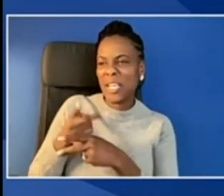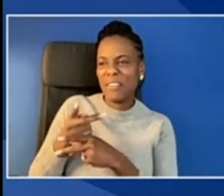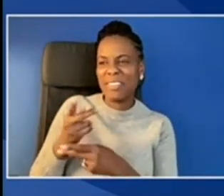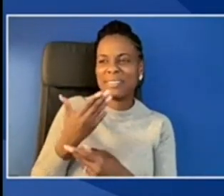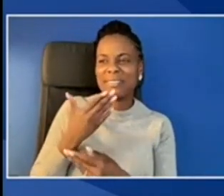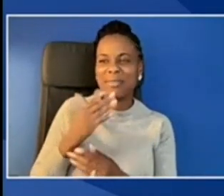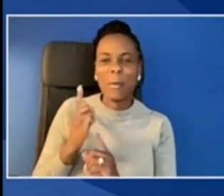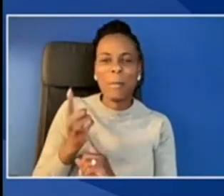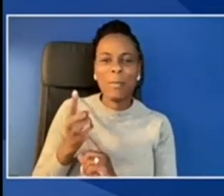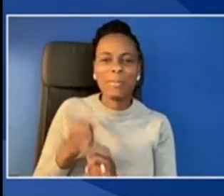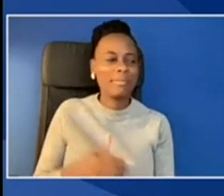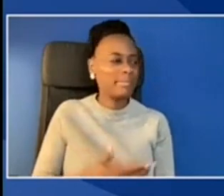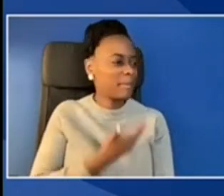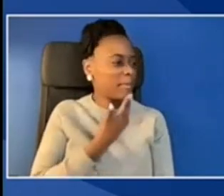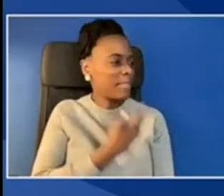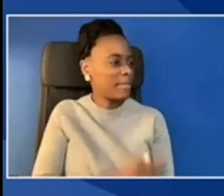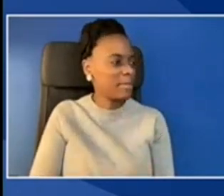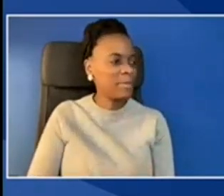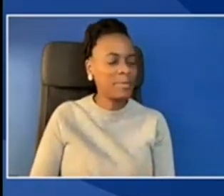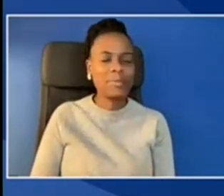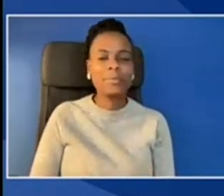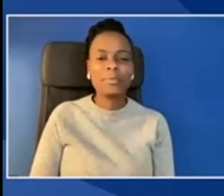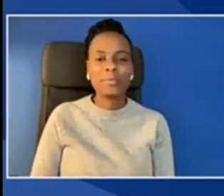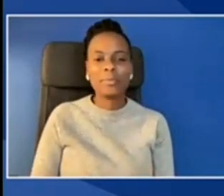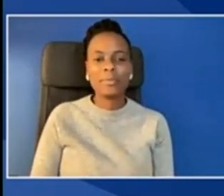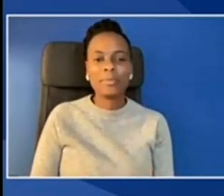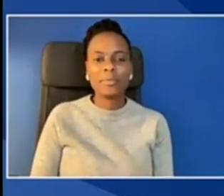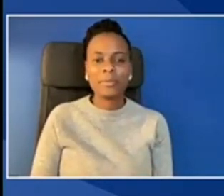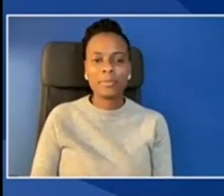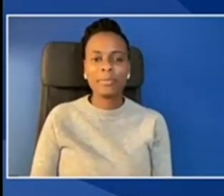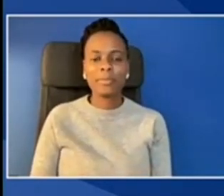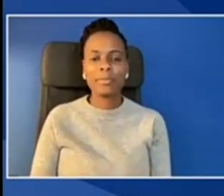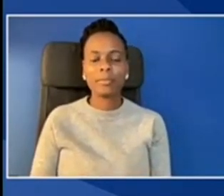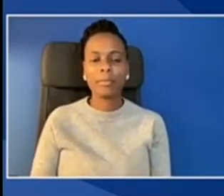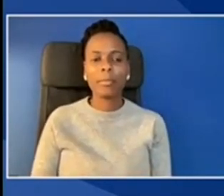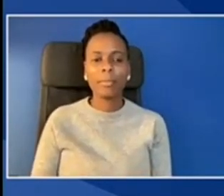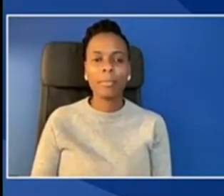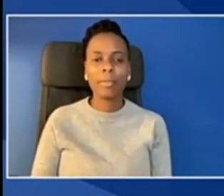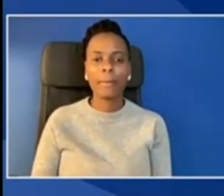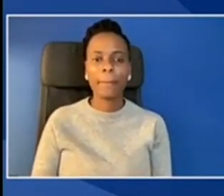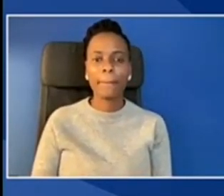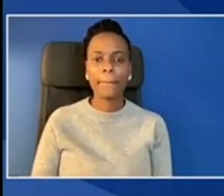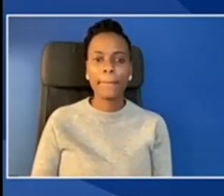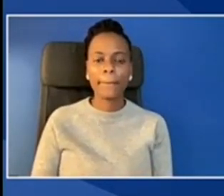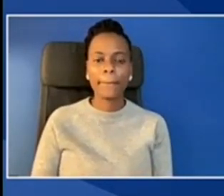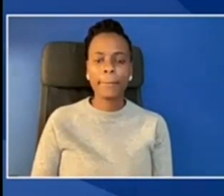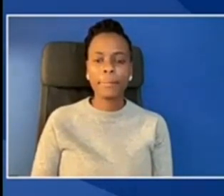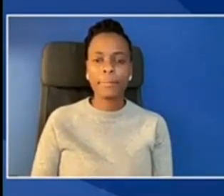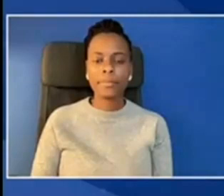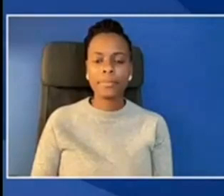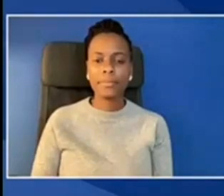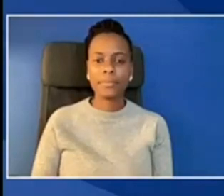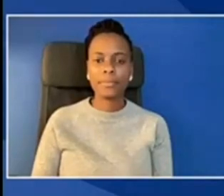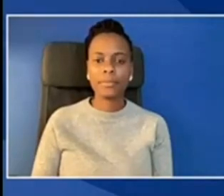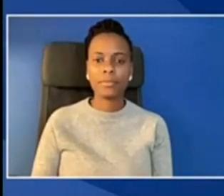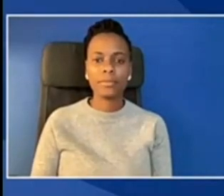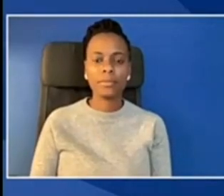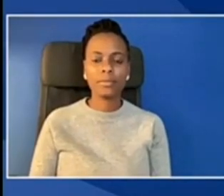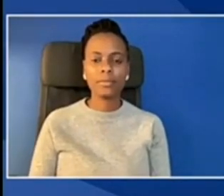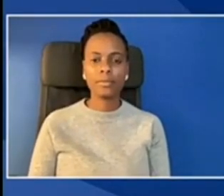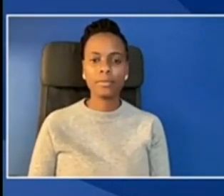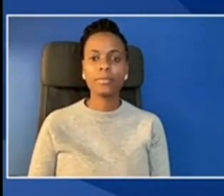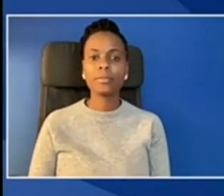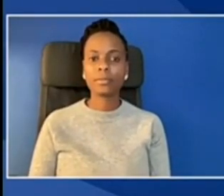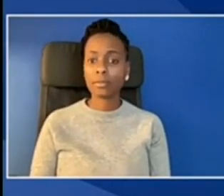Thank you, Tamy. Comments, questions on